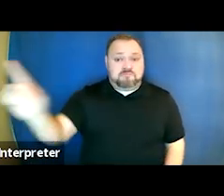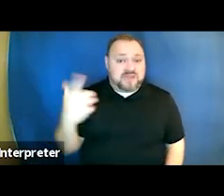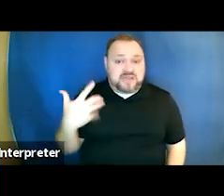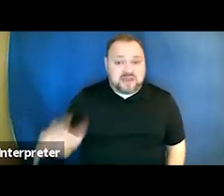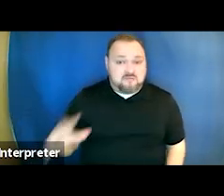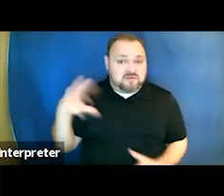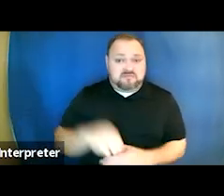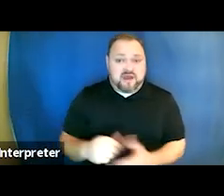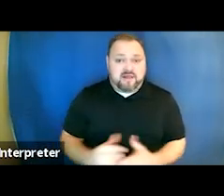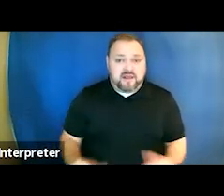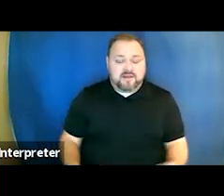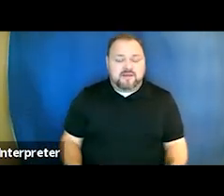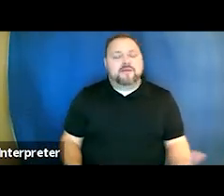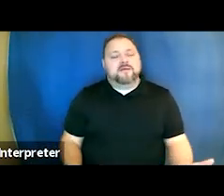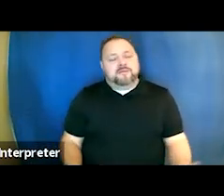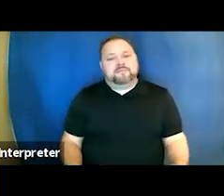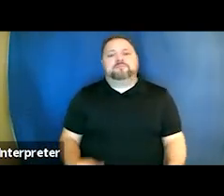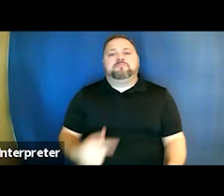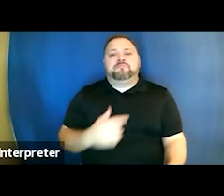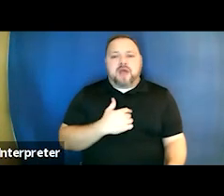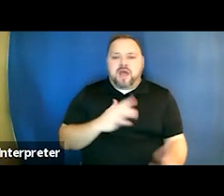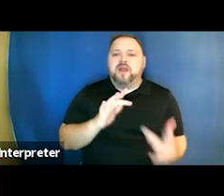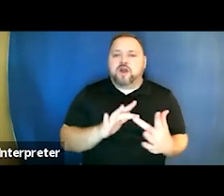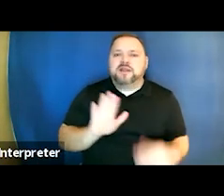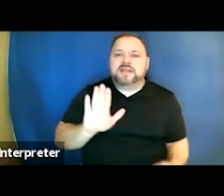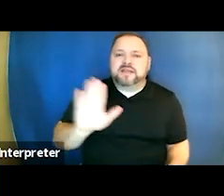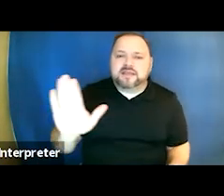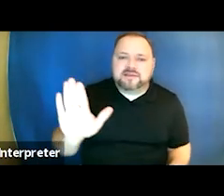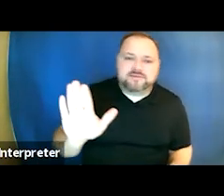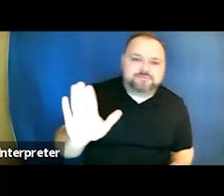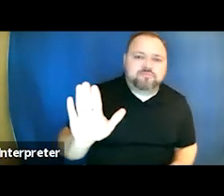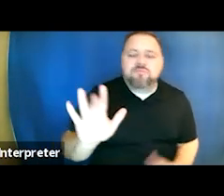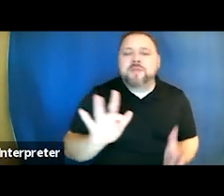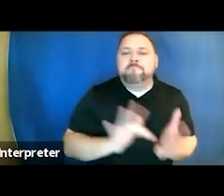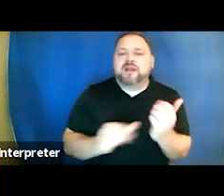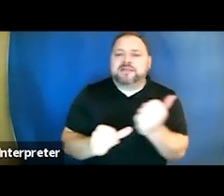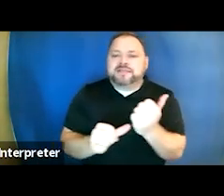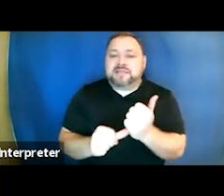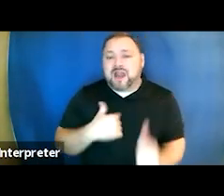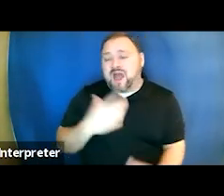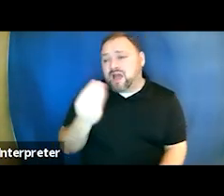I contacted his medical assistant and I told her the situation.